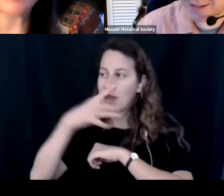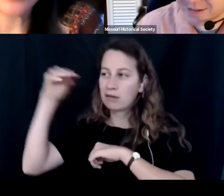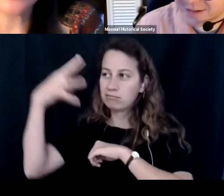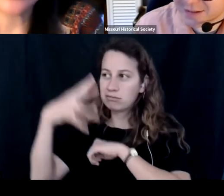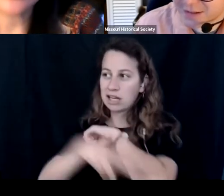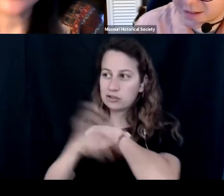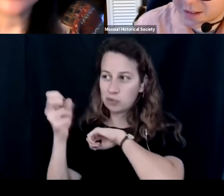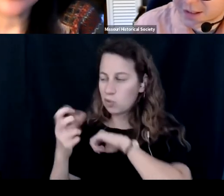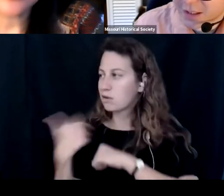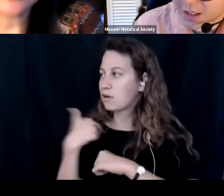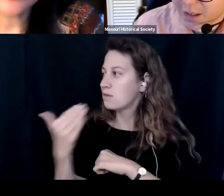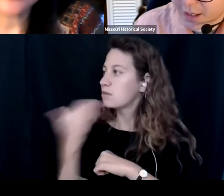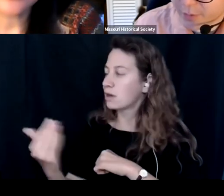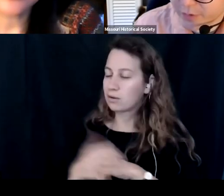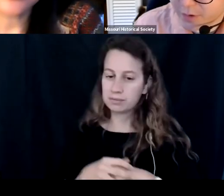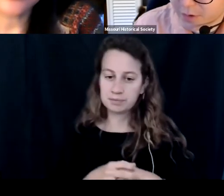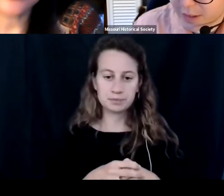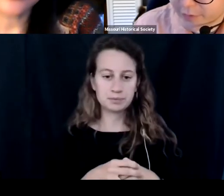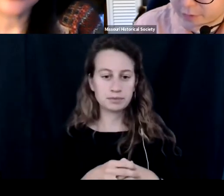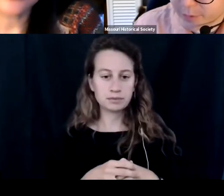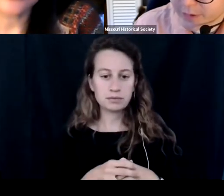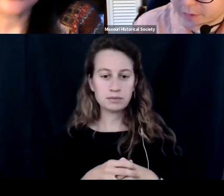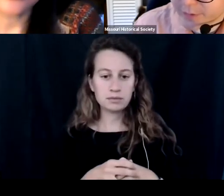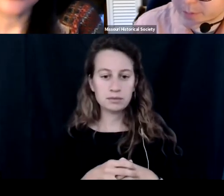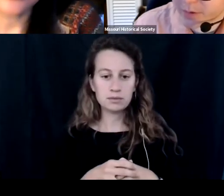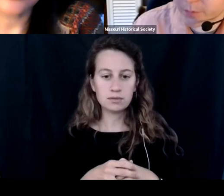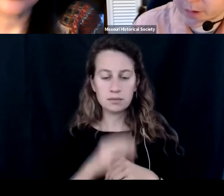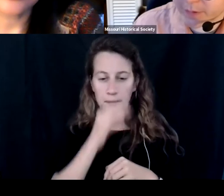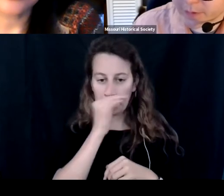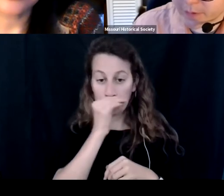into the camp. So because of that, we had some figures that